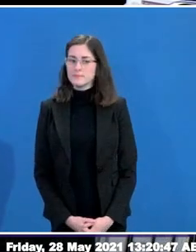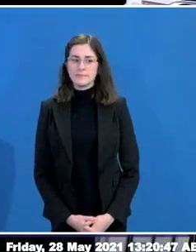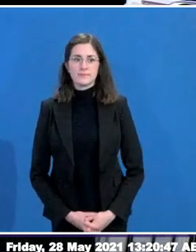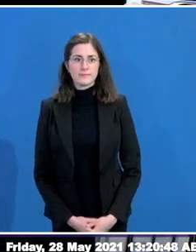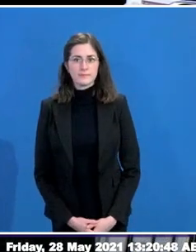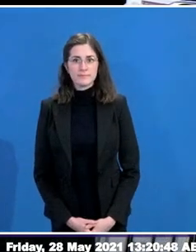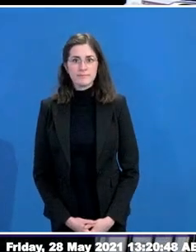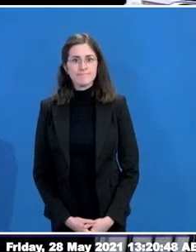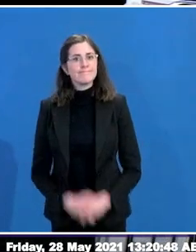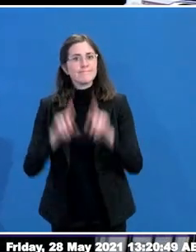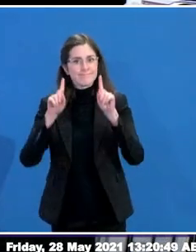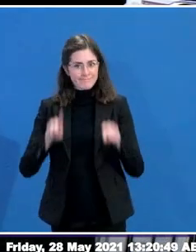The Royal Commission is resumed.